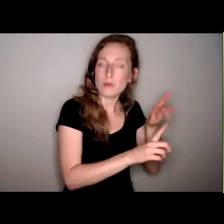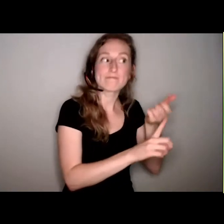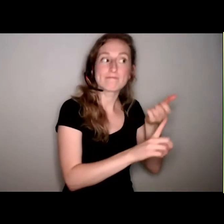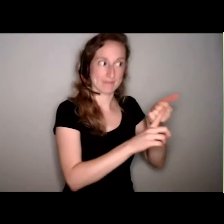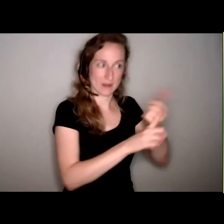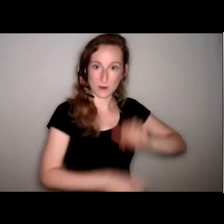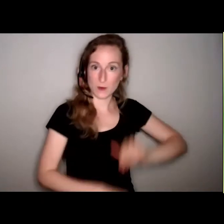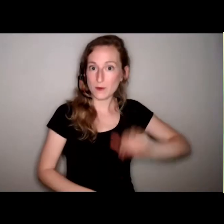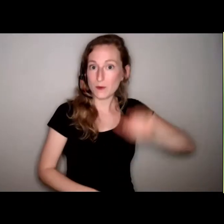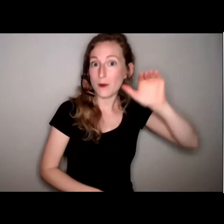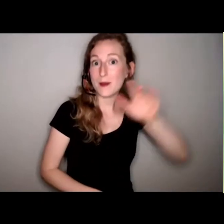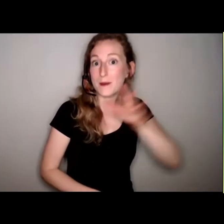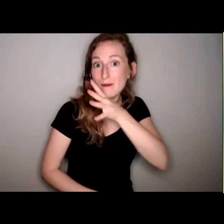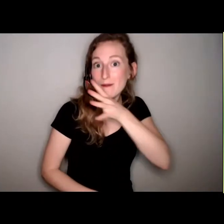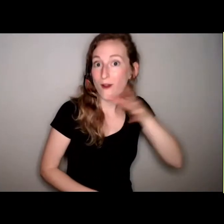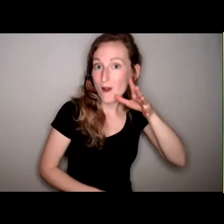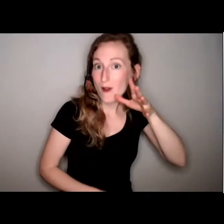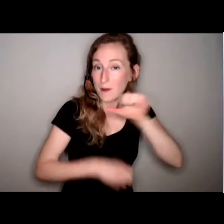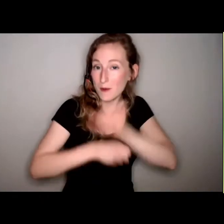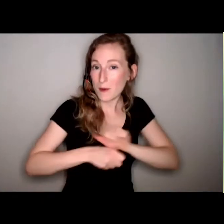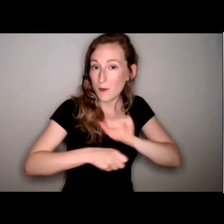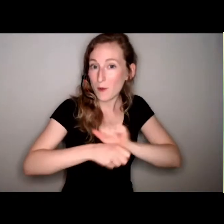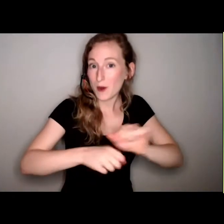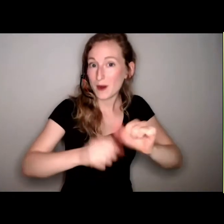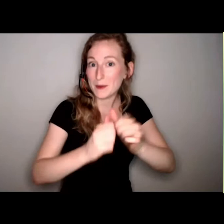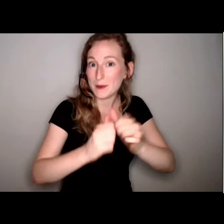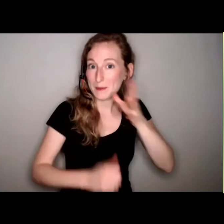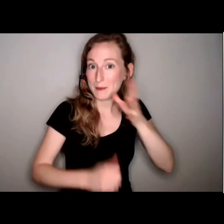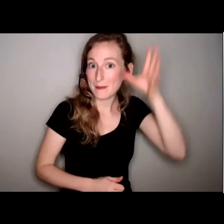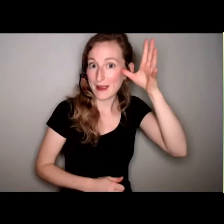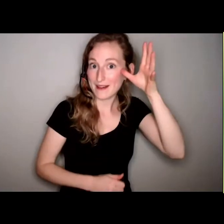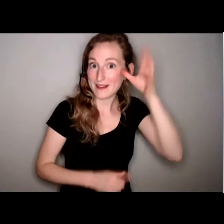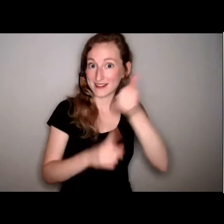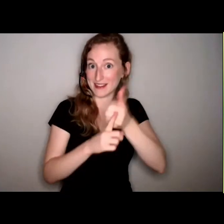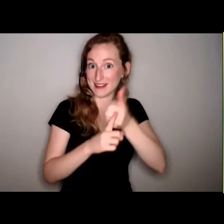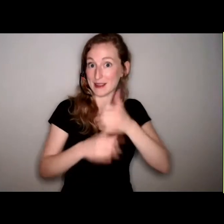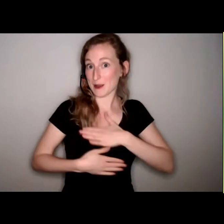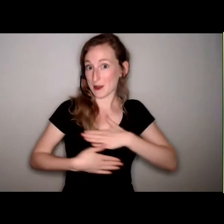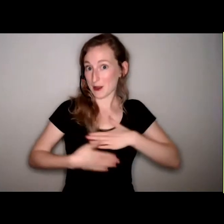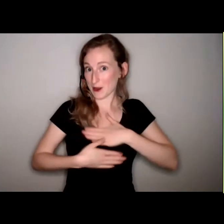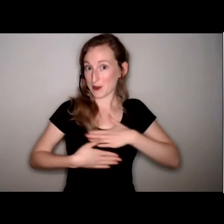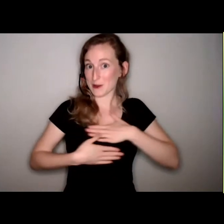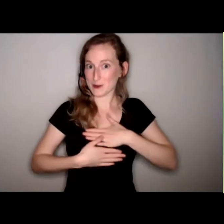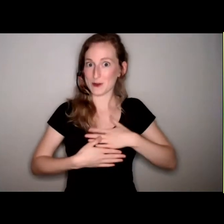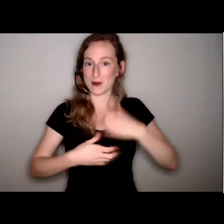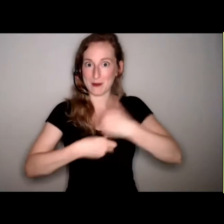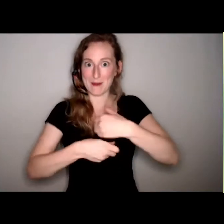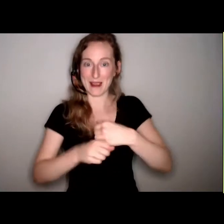Do any of you make art?